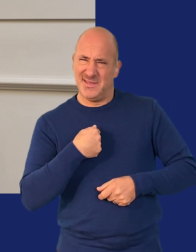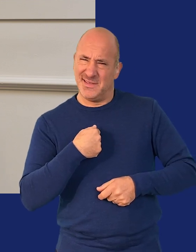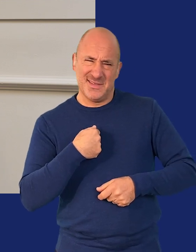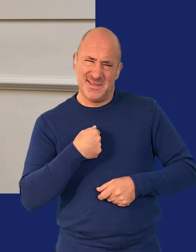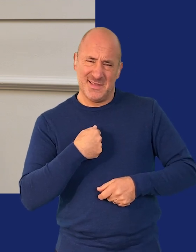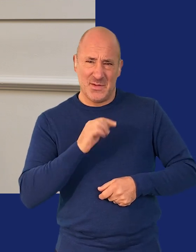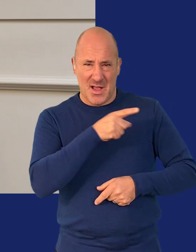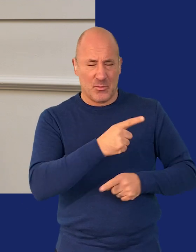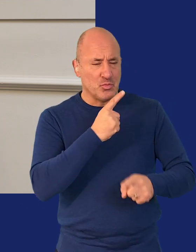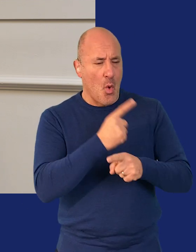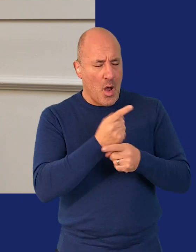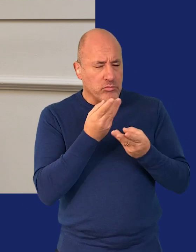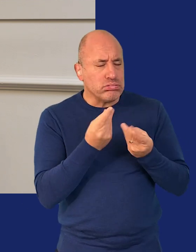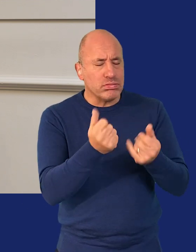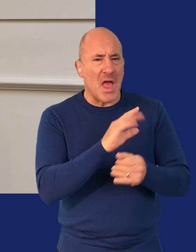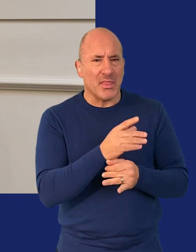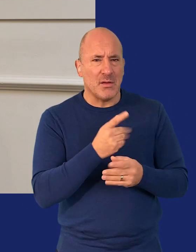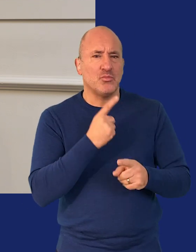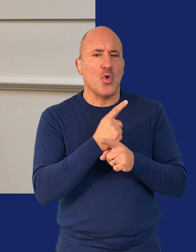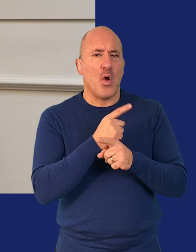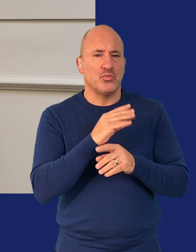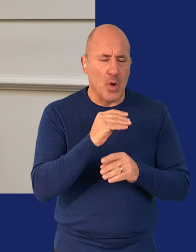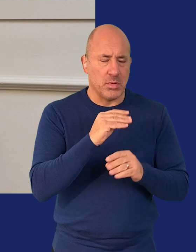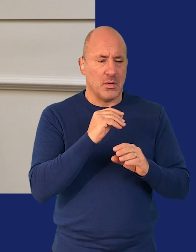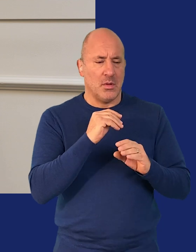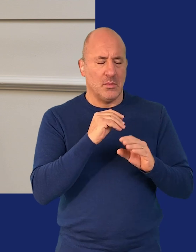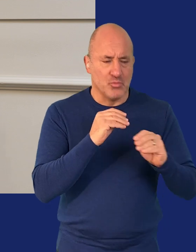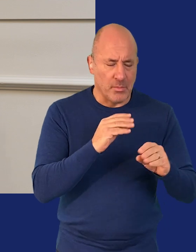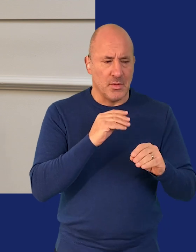isn't always completely- completely